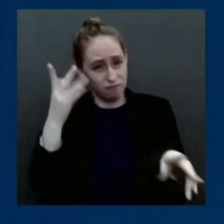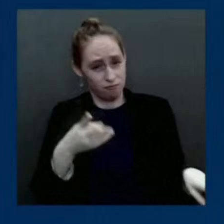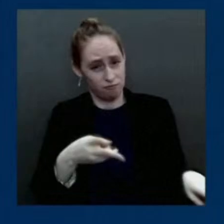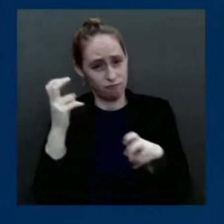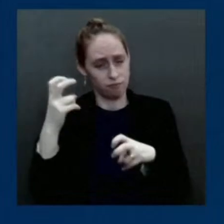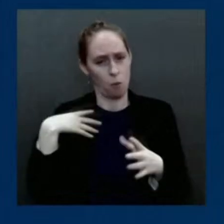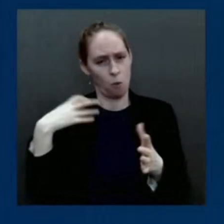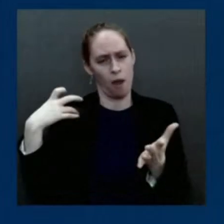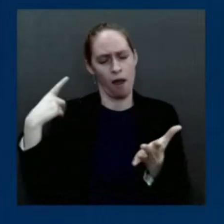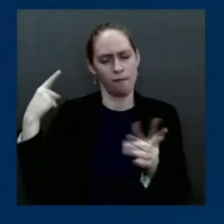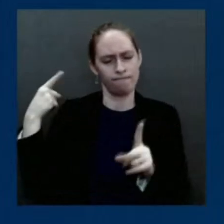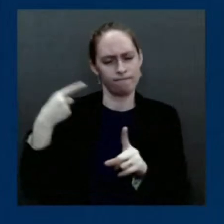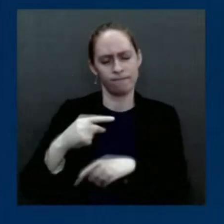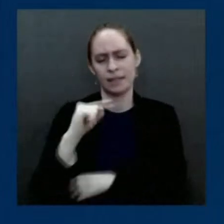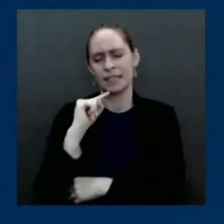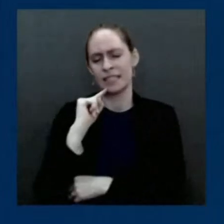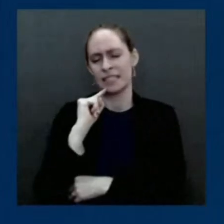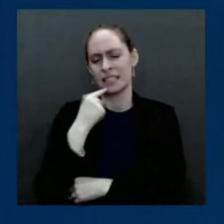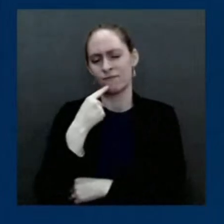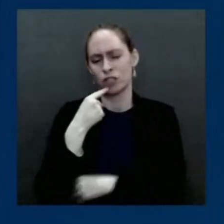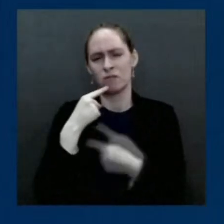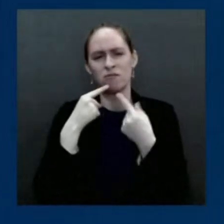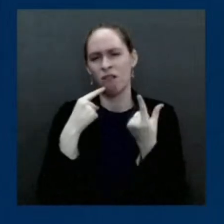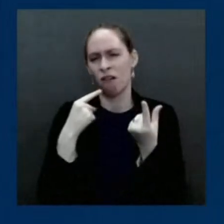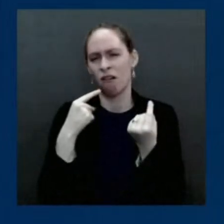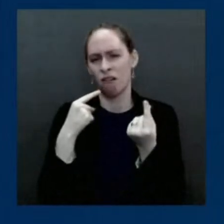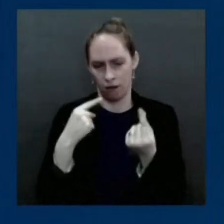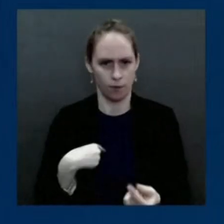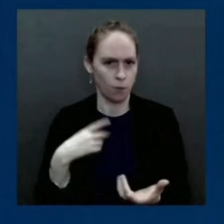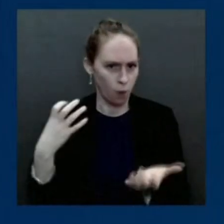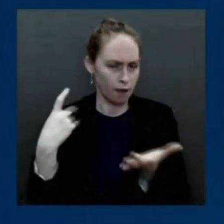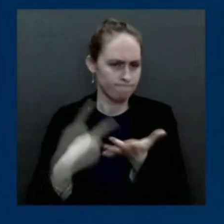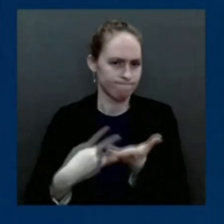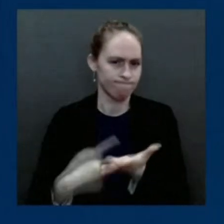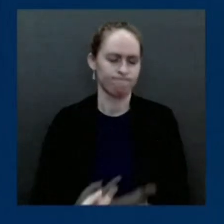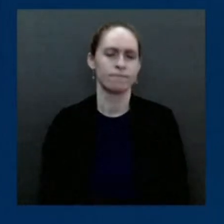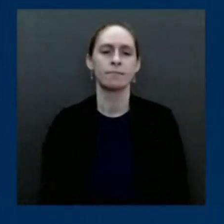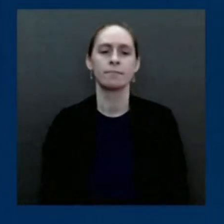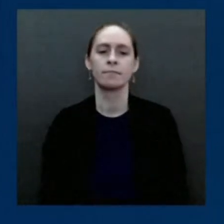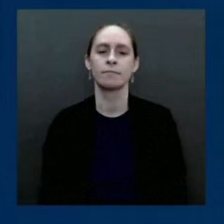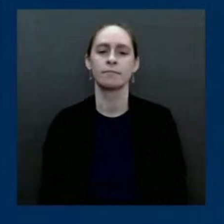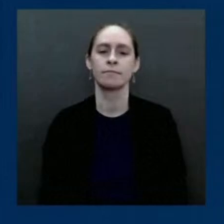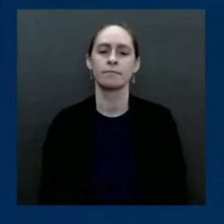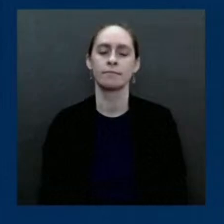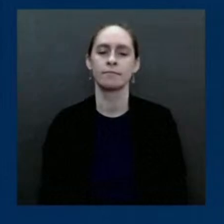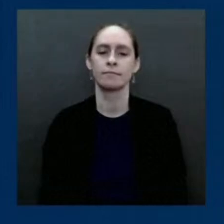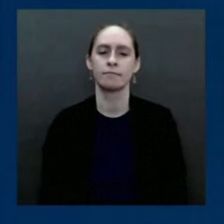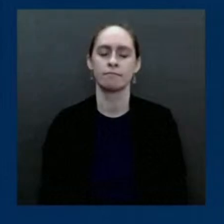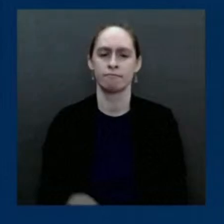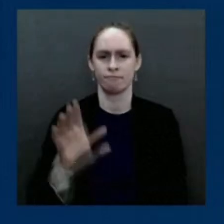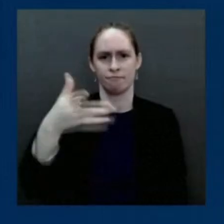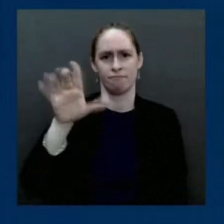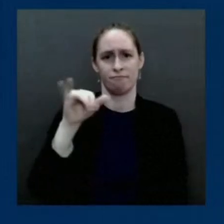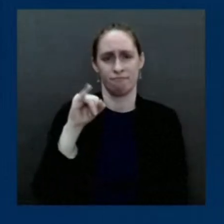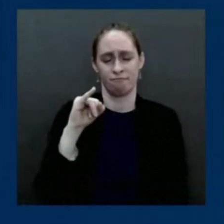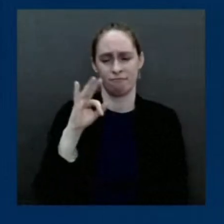TALK ABOUT WHEN WE TALK ABOUT SEVERITY AND THAT IS THE ISSUE